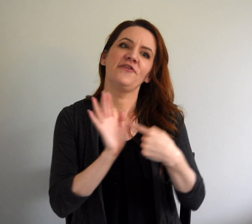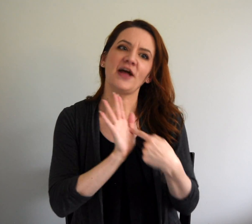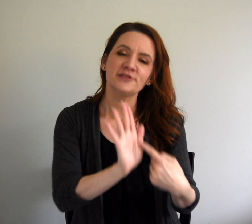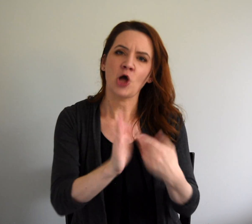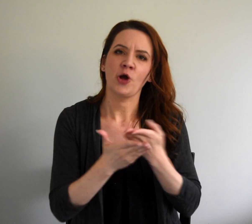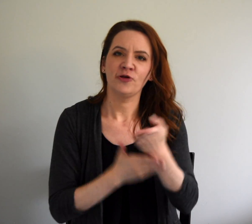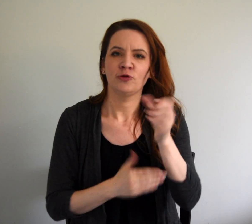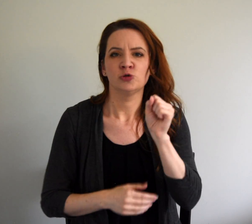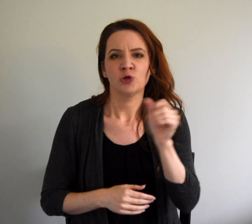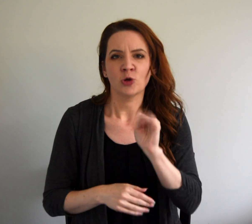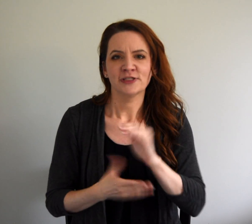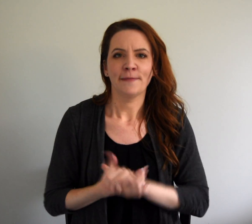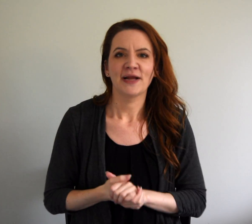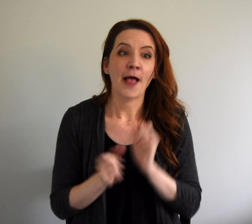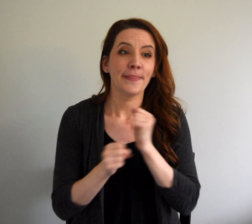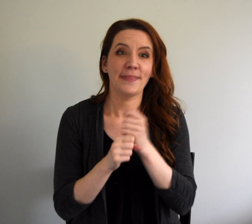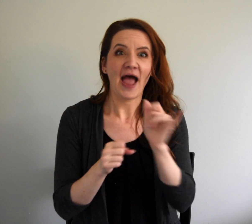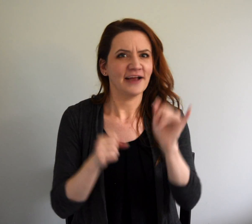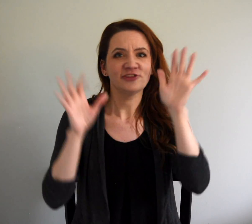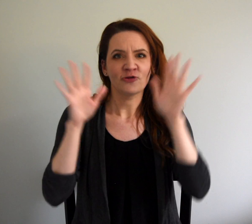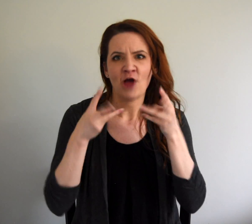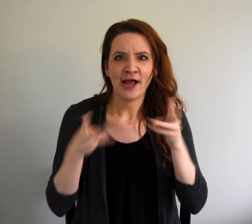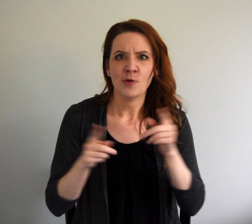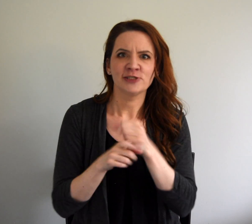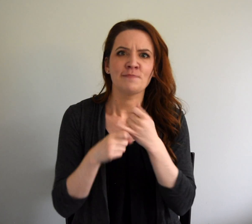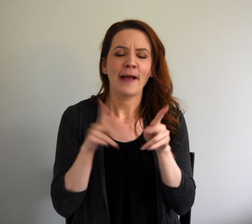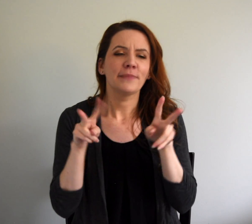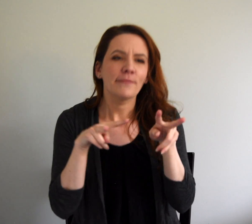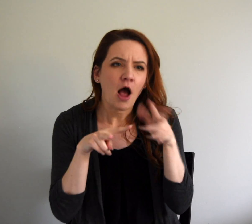in to see more of what they're doing.